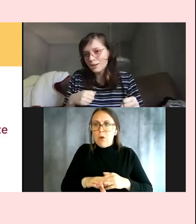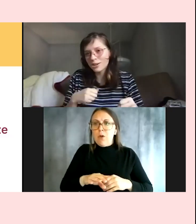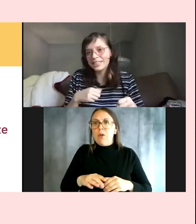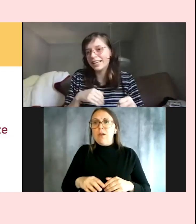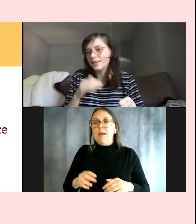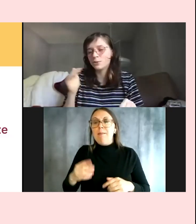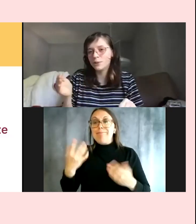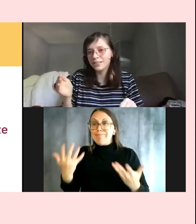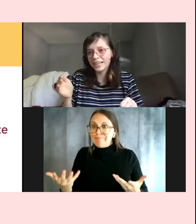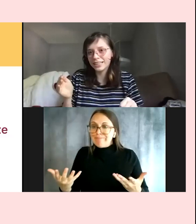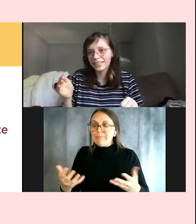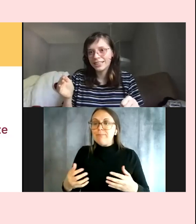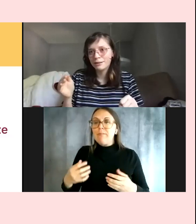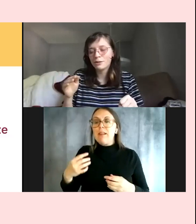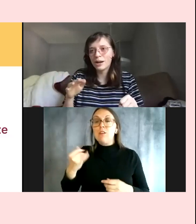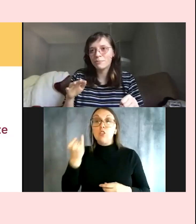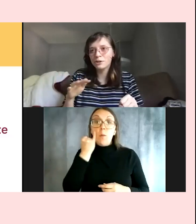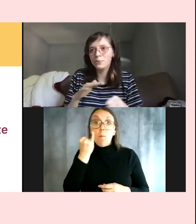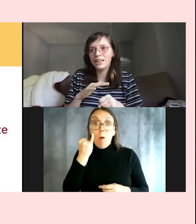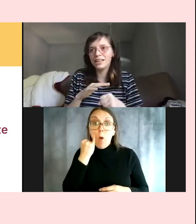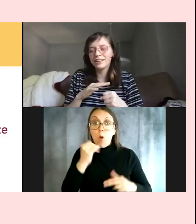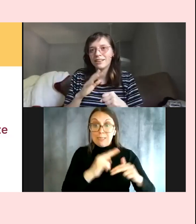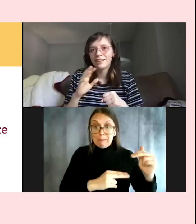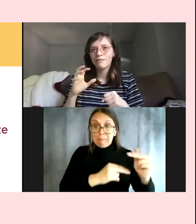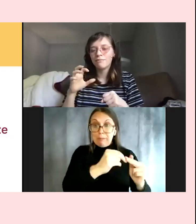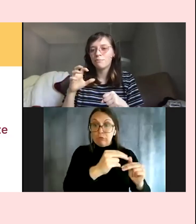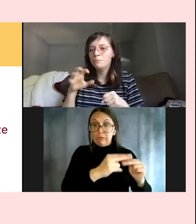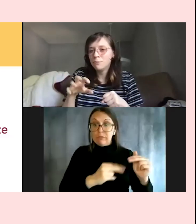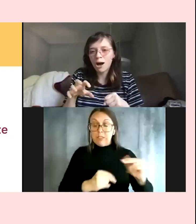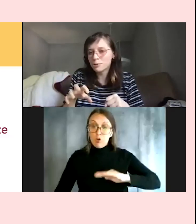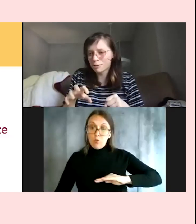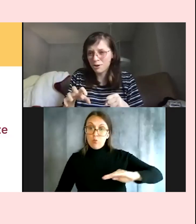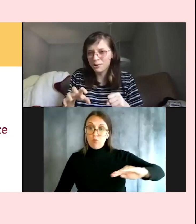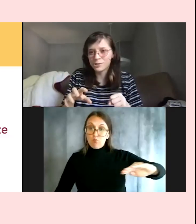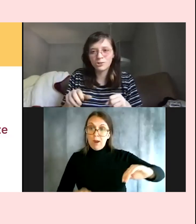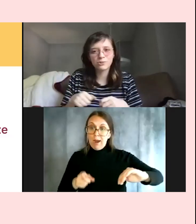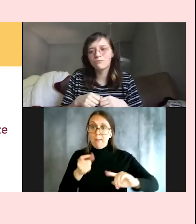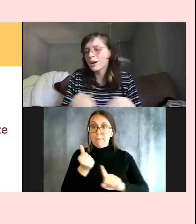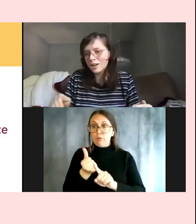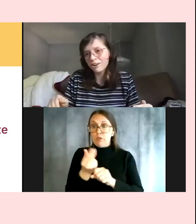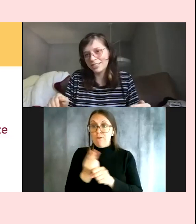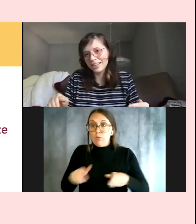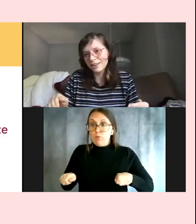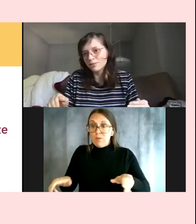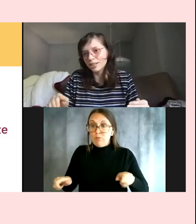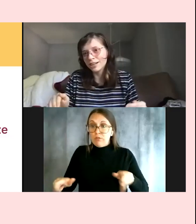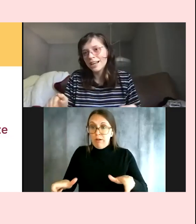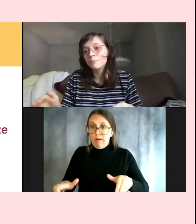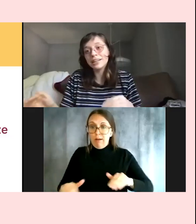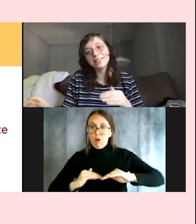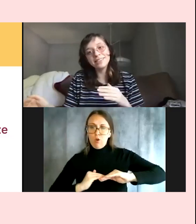trying to get into a building the ramp could be cobblestone which is very hard to get over but it